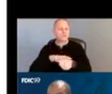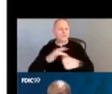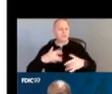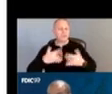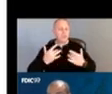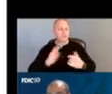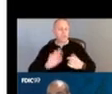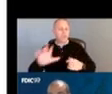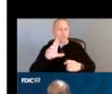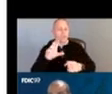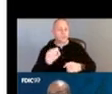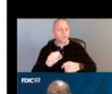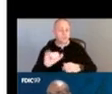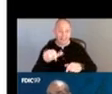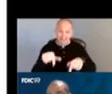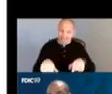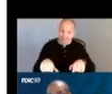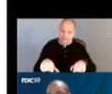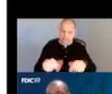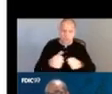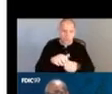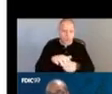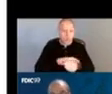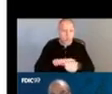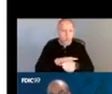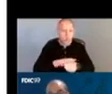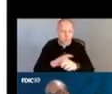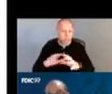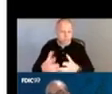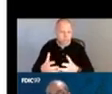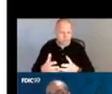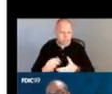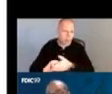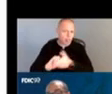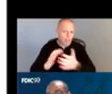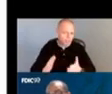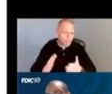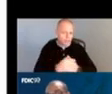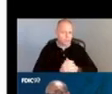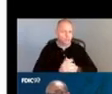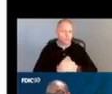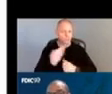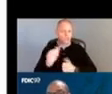Just like this one. With local collaborators. You can get information on those regional